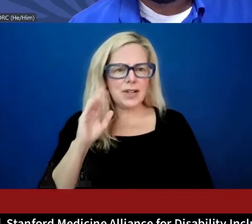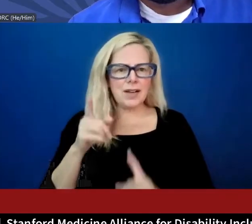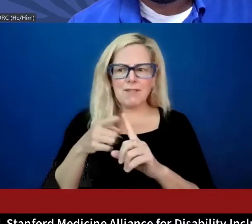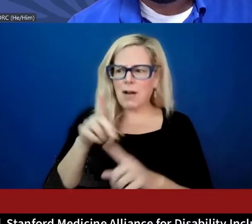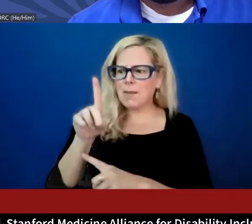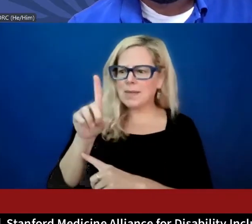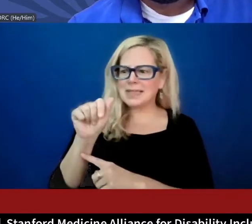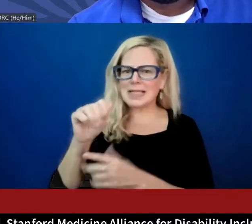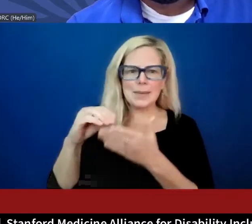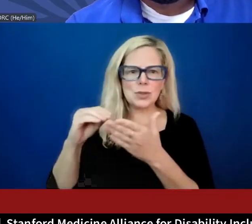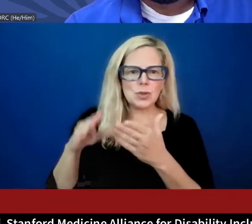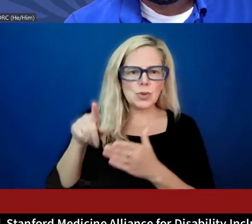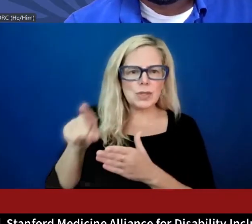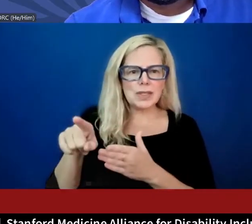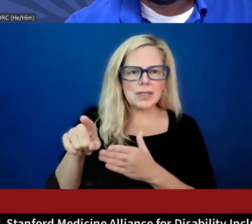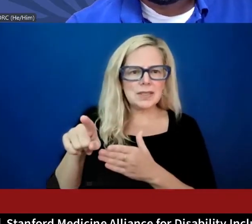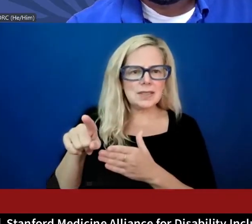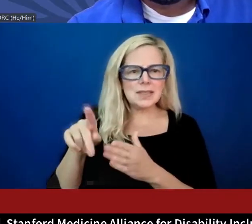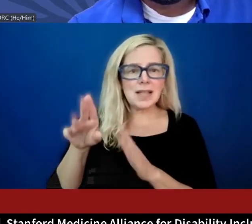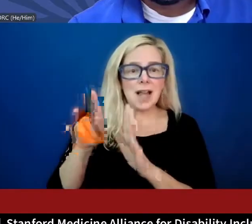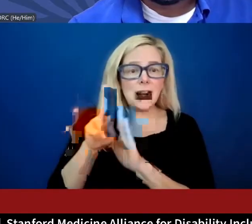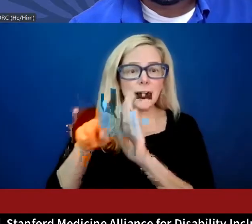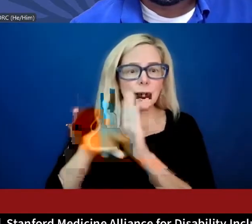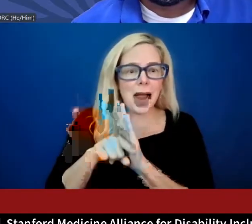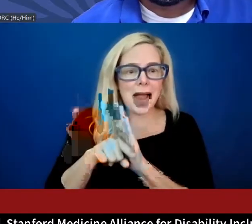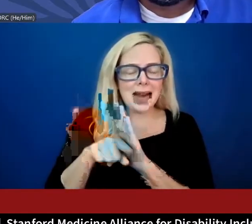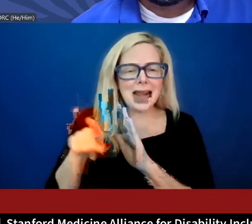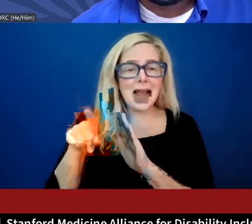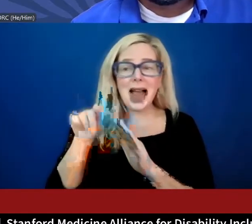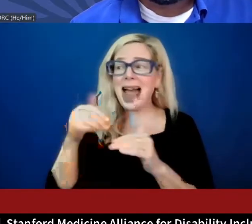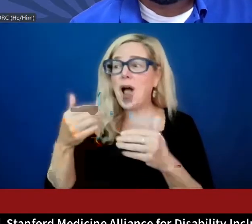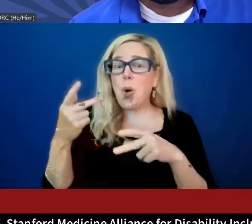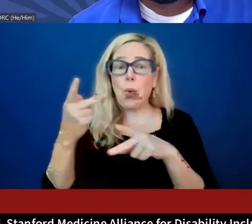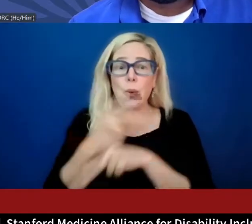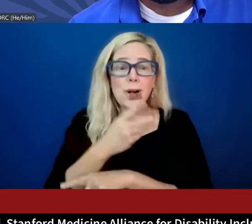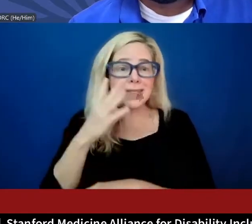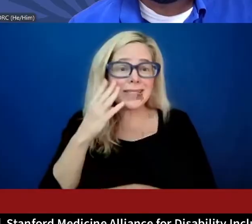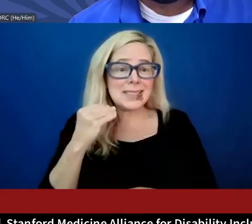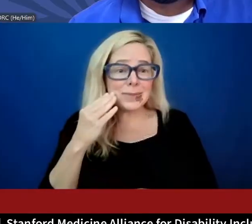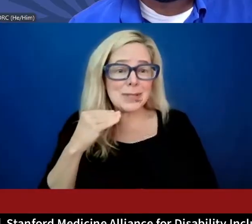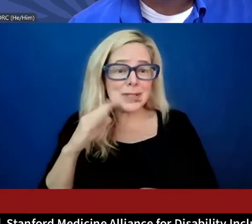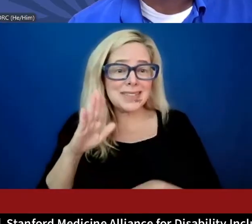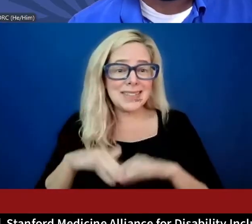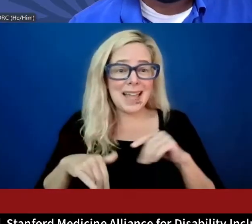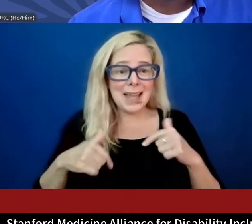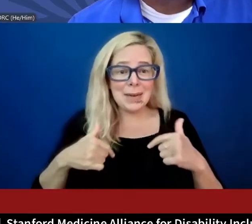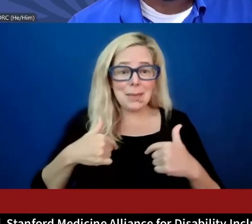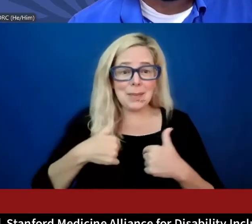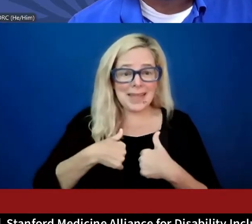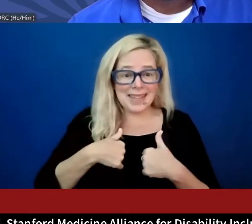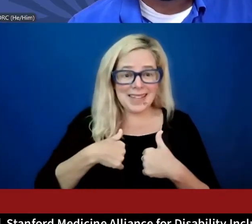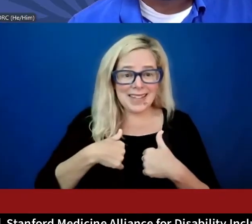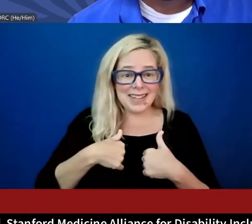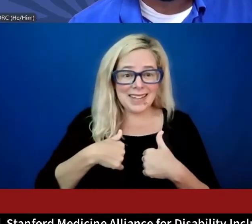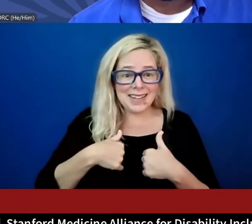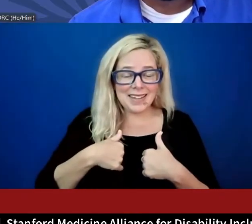having a worse time that I did when I started college before the ADA began. It was hard then,